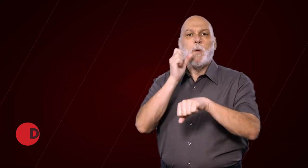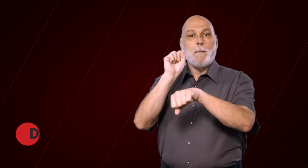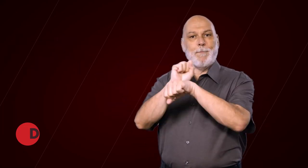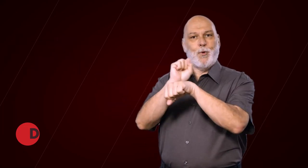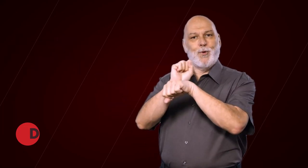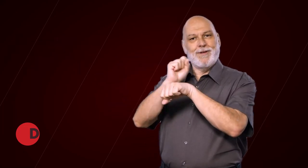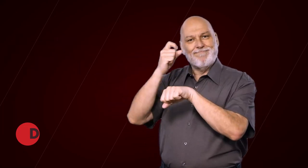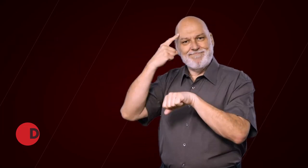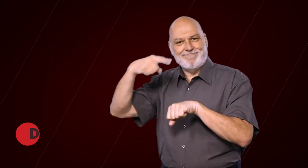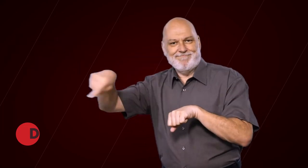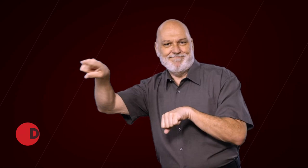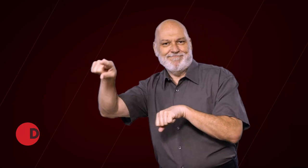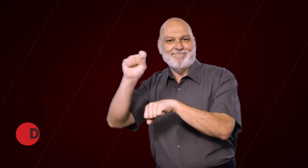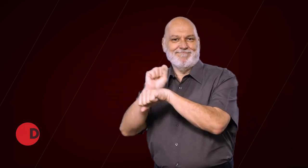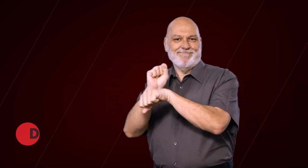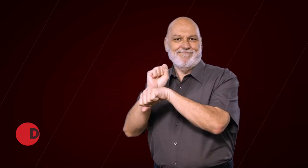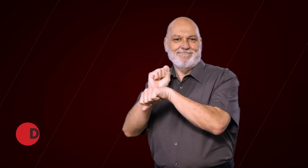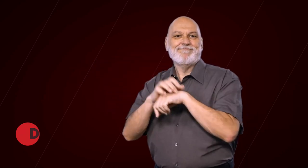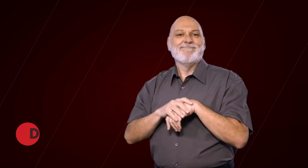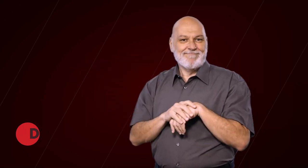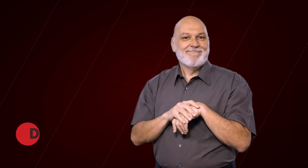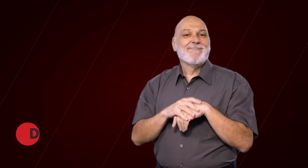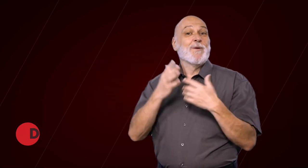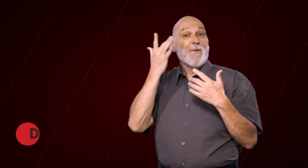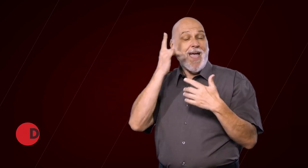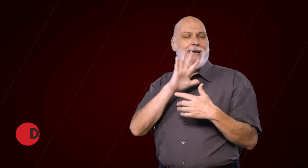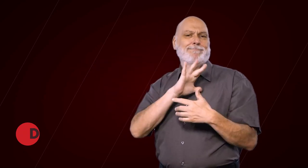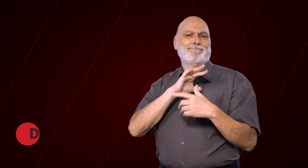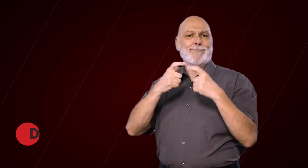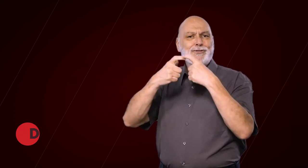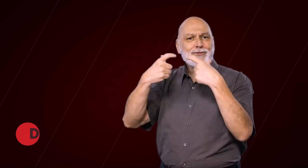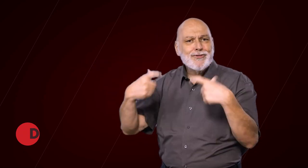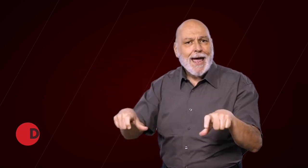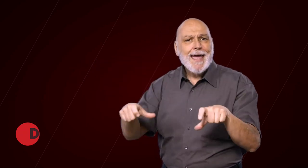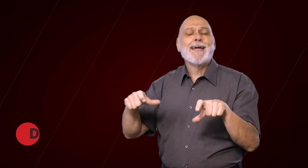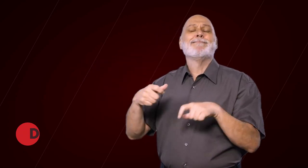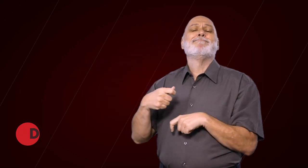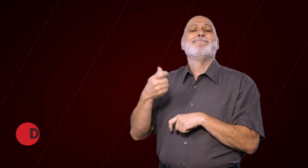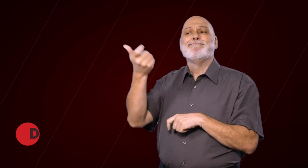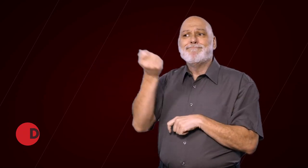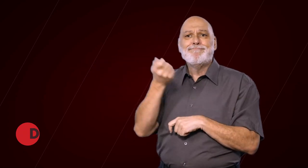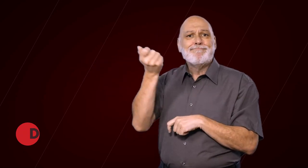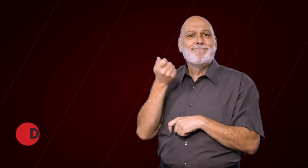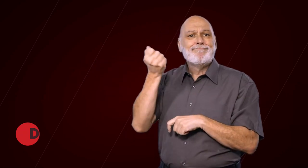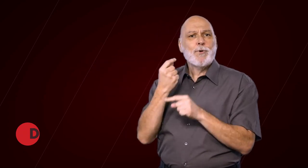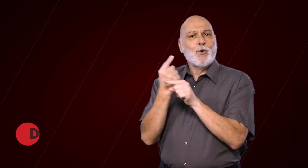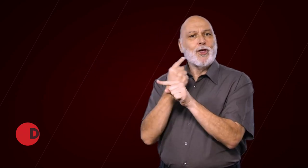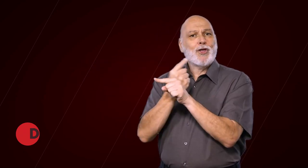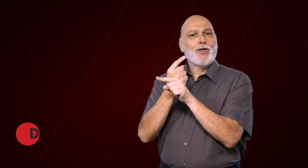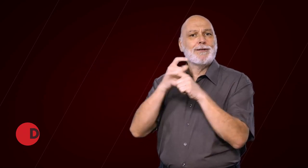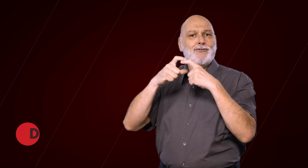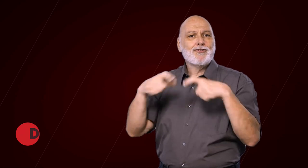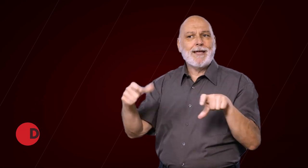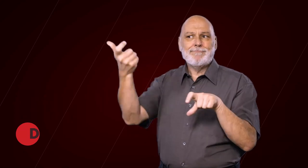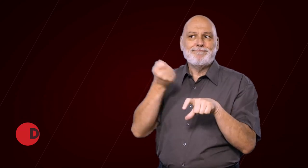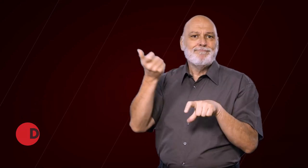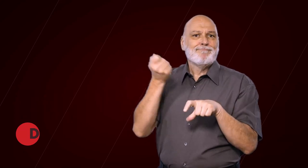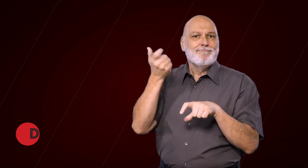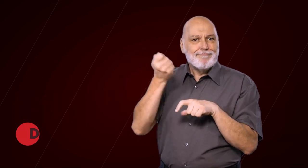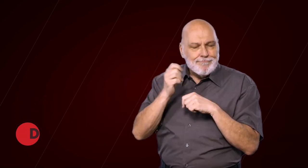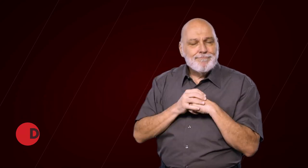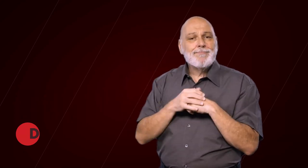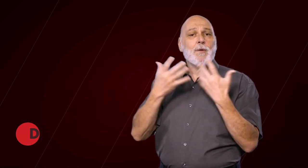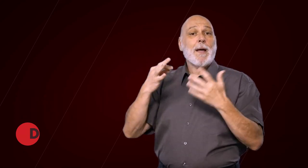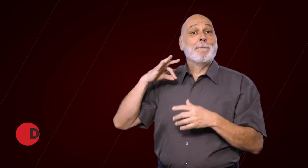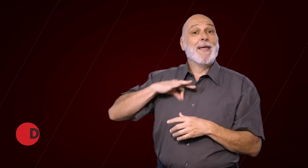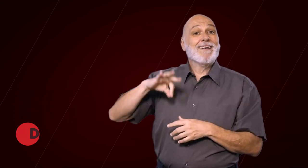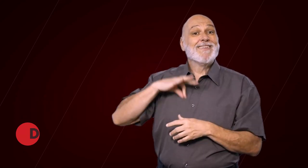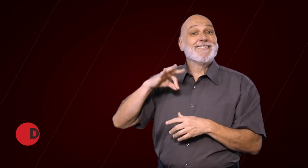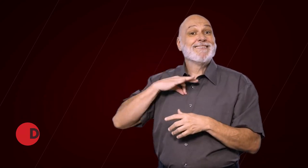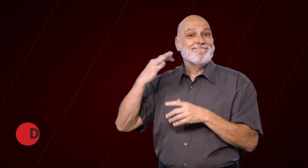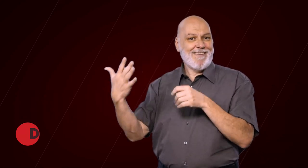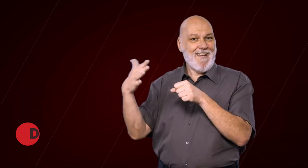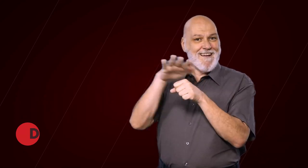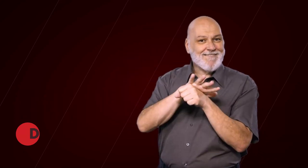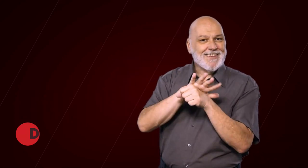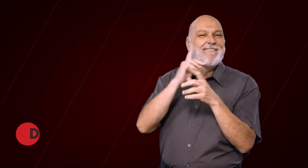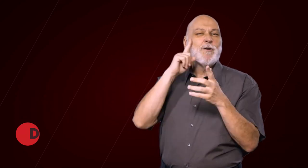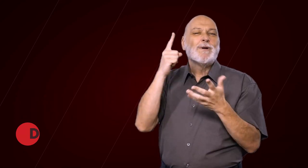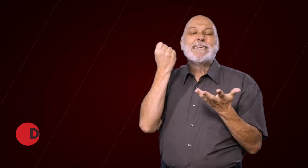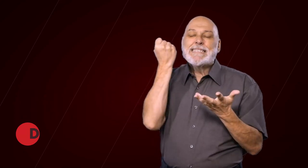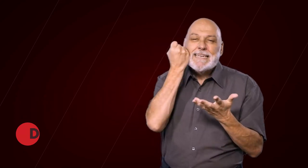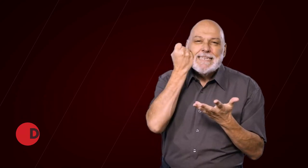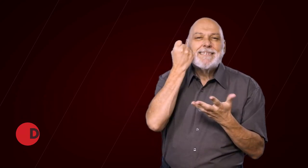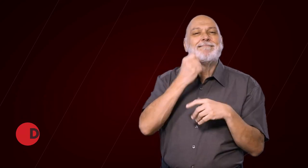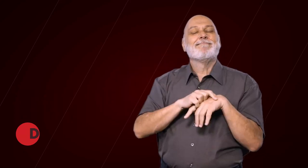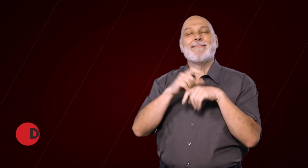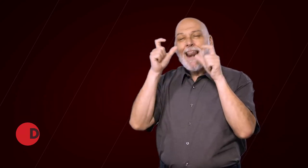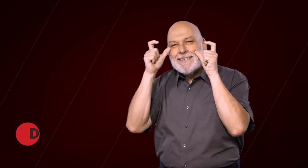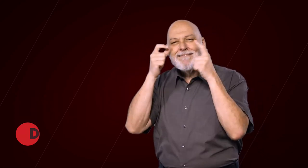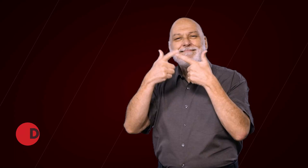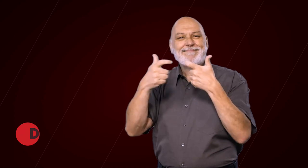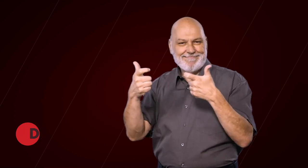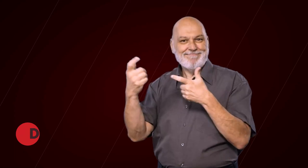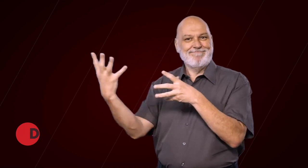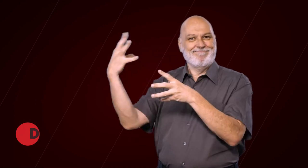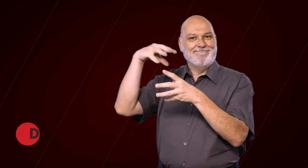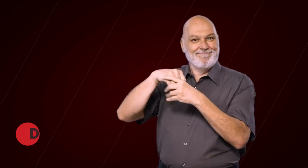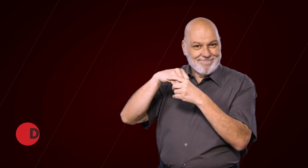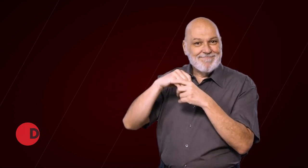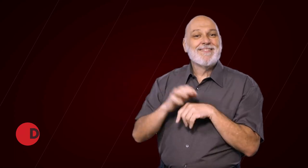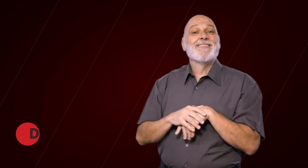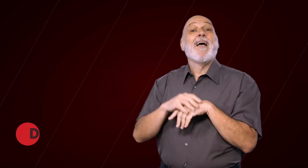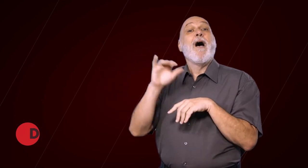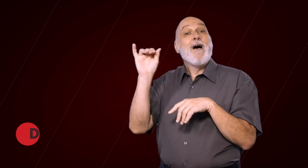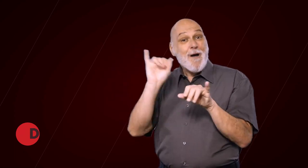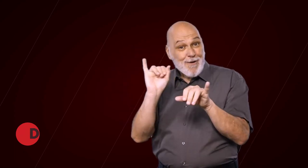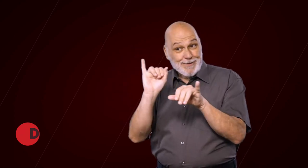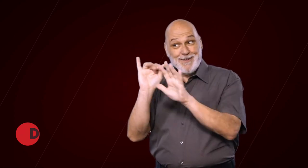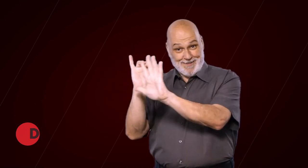Some people prefer to be an employee and get regular paychecks, and benefits,